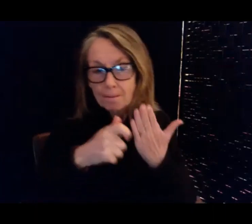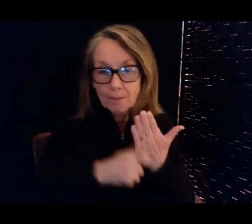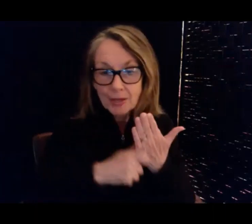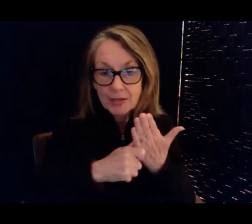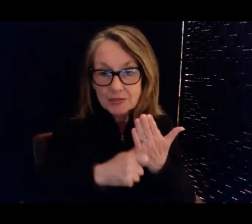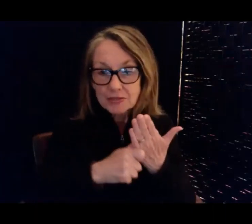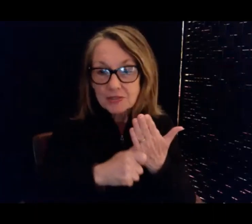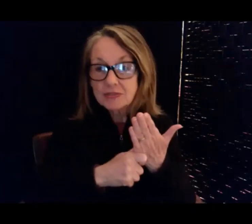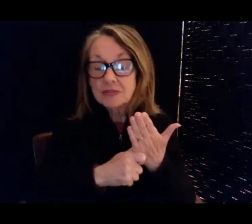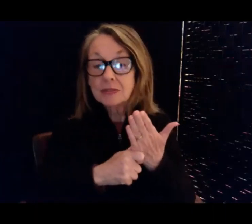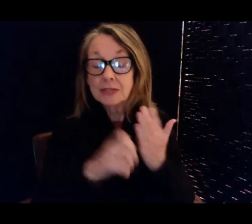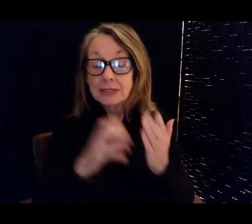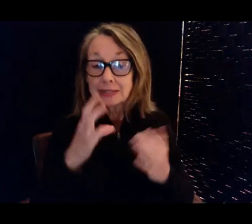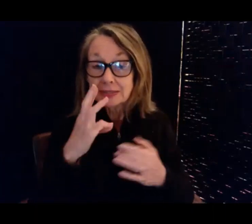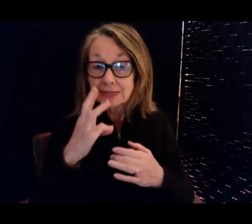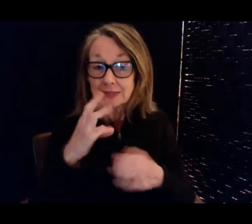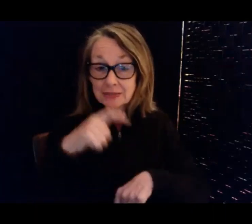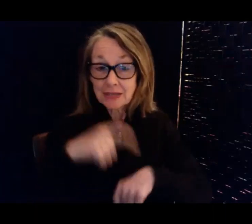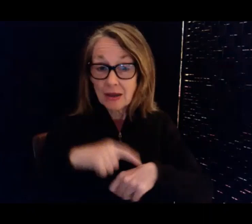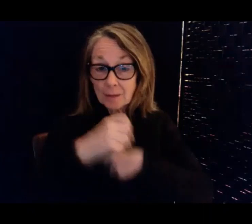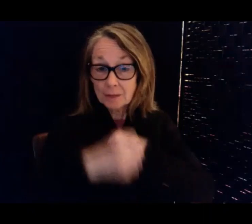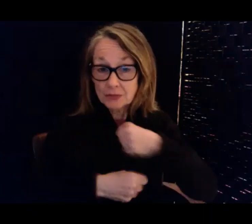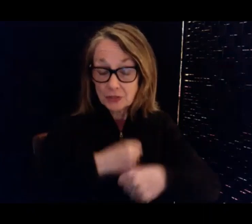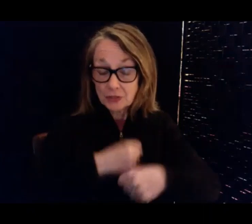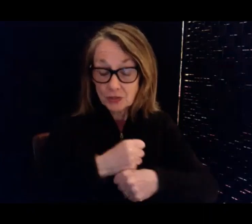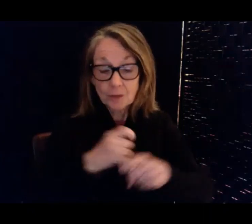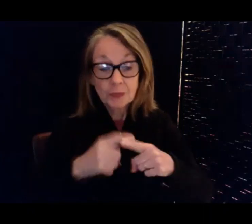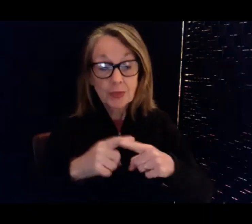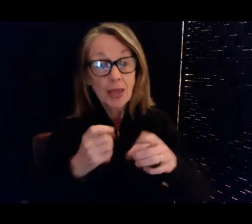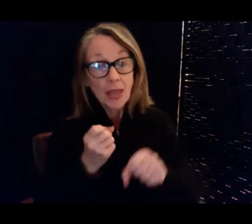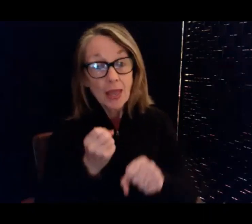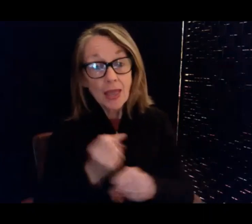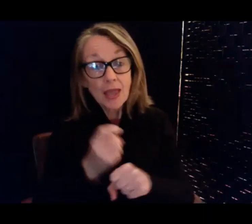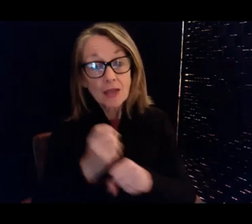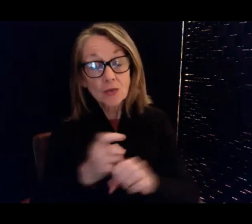a year holding annual conventions once a year